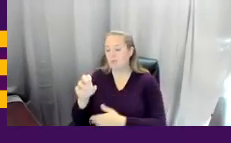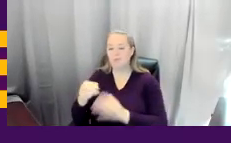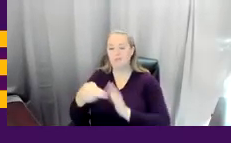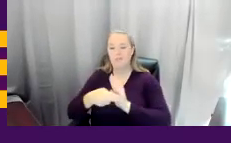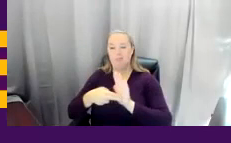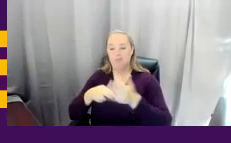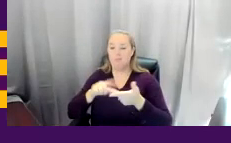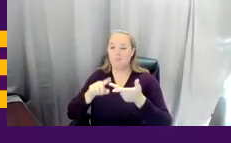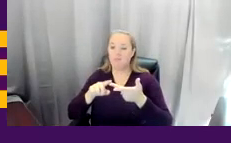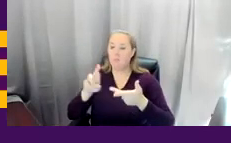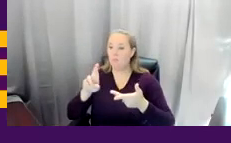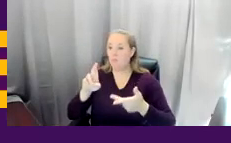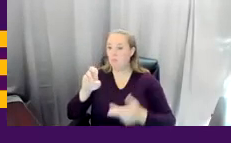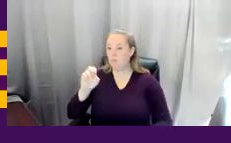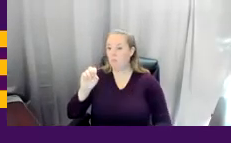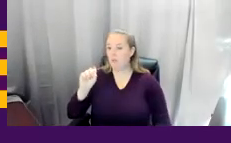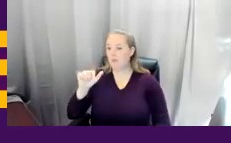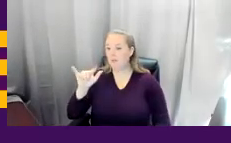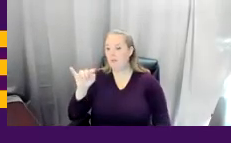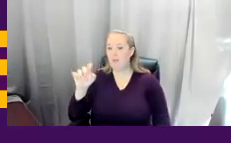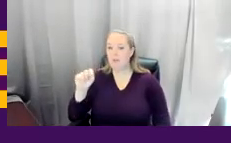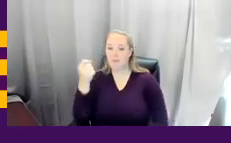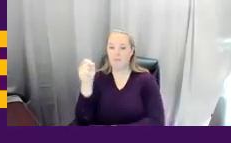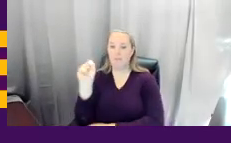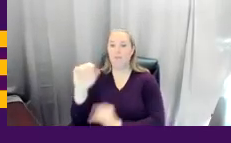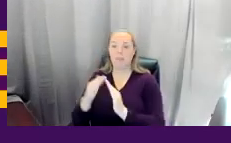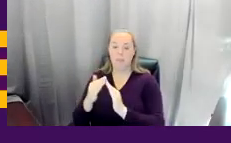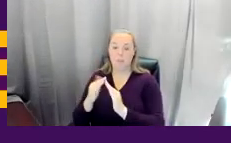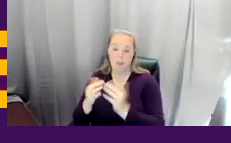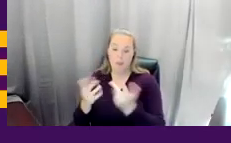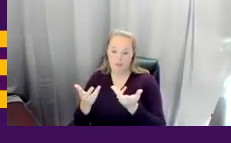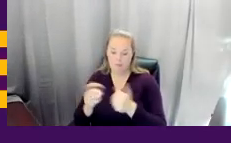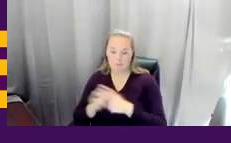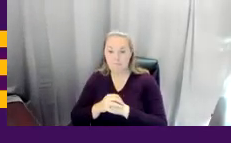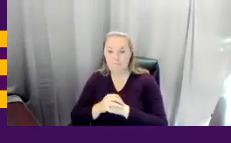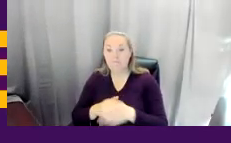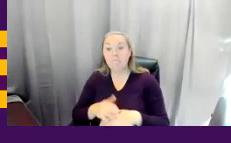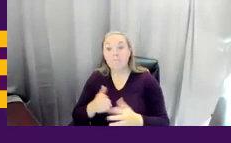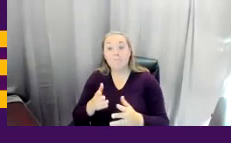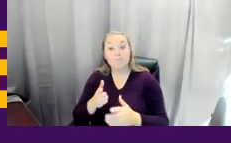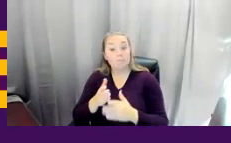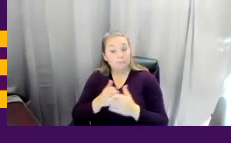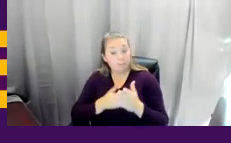IF YOU ARE A TARGET COMMUNITY FOR THE ASSESSMENT, IF IT'S PRIMARILY VETERANS, IS IT SENIOR OR OLDER ADULT